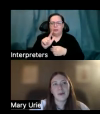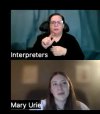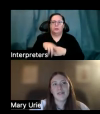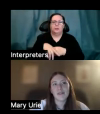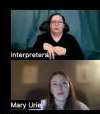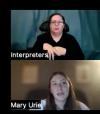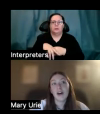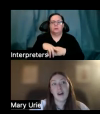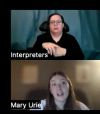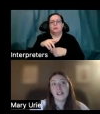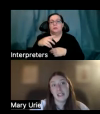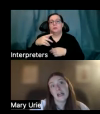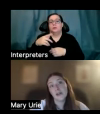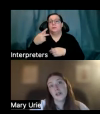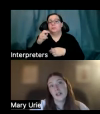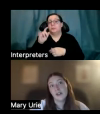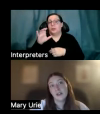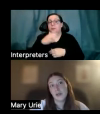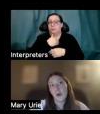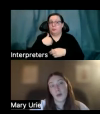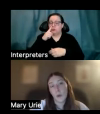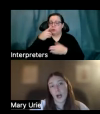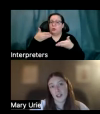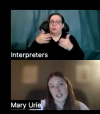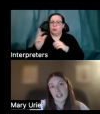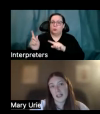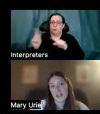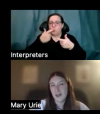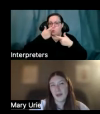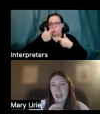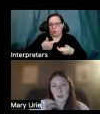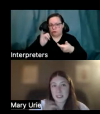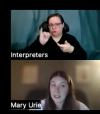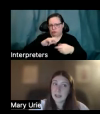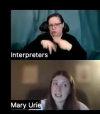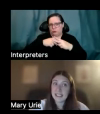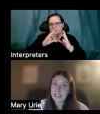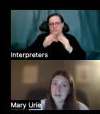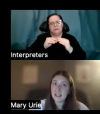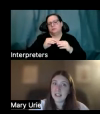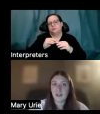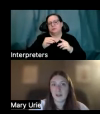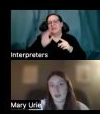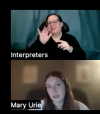members of the public are allowed to go and watch these meetings, you can't participate in these meetings, you can only